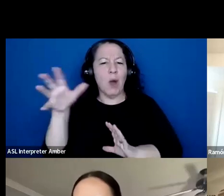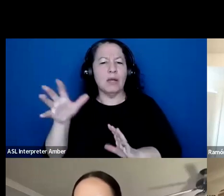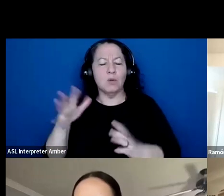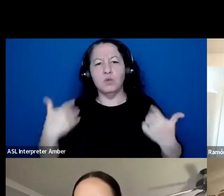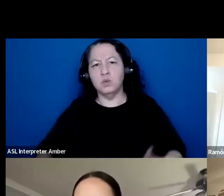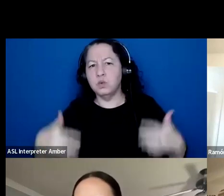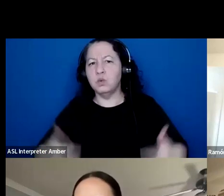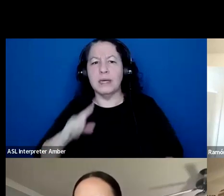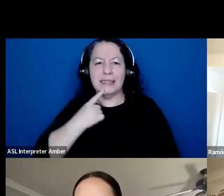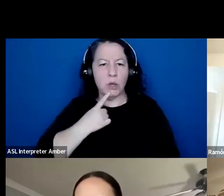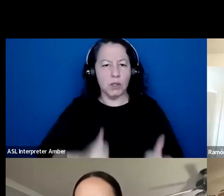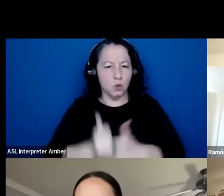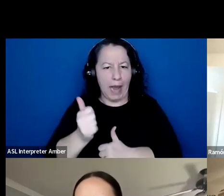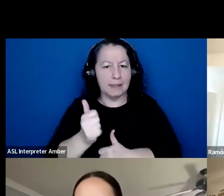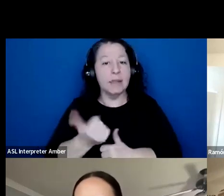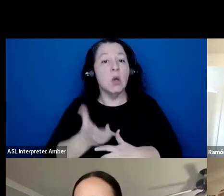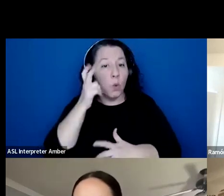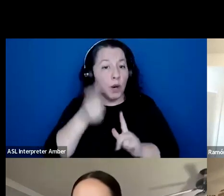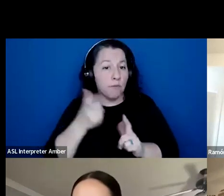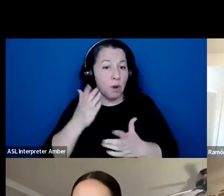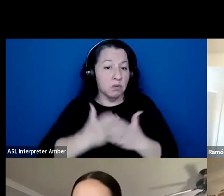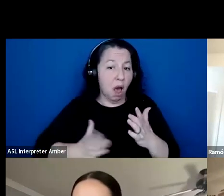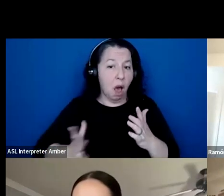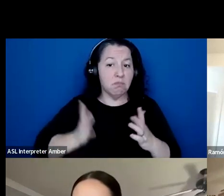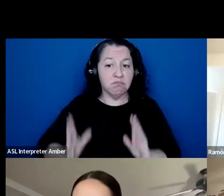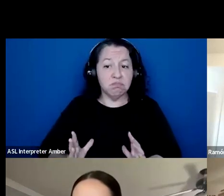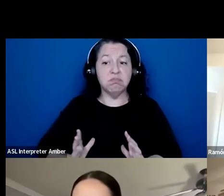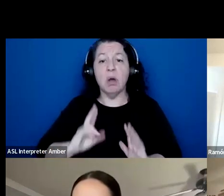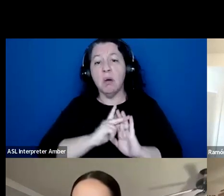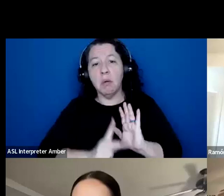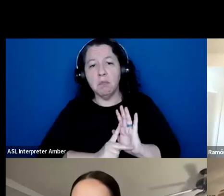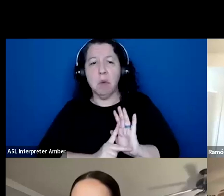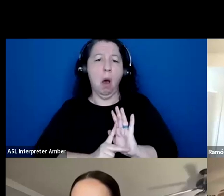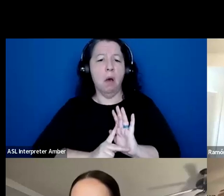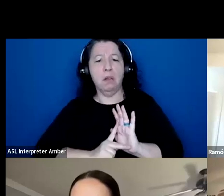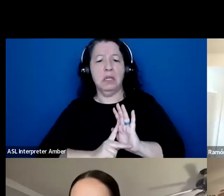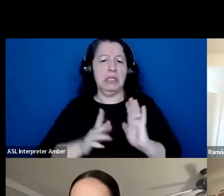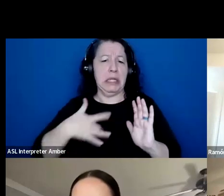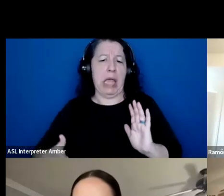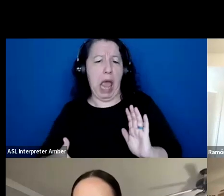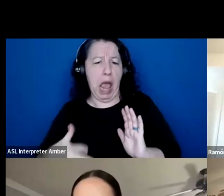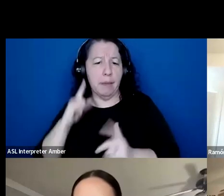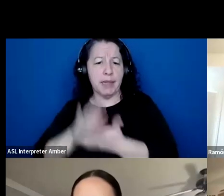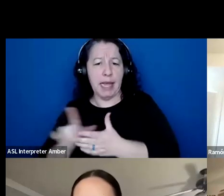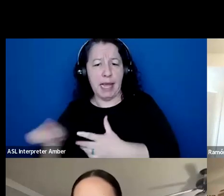We hear from some officials, from some sort of policy wonks, that the answer should be to bring military operations,